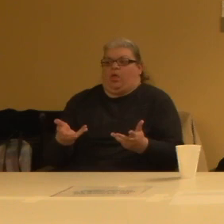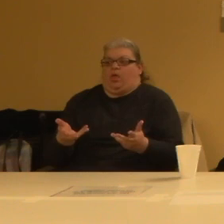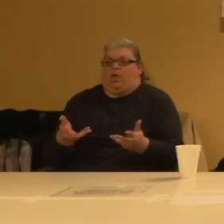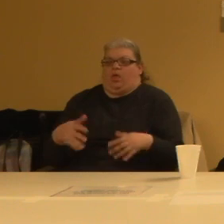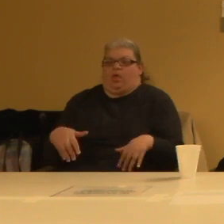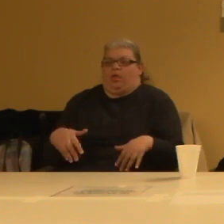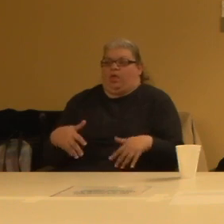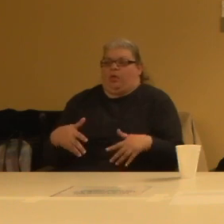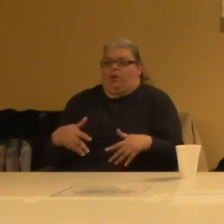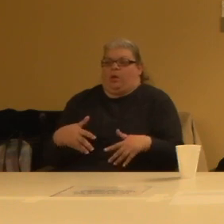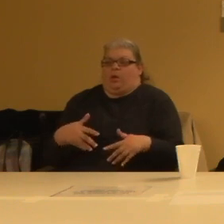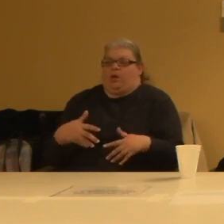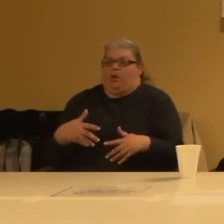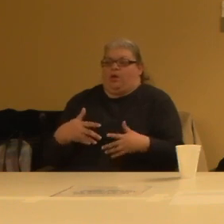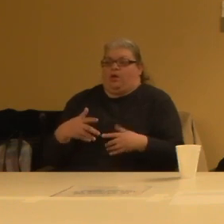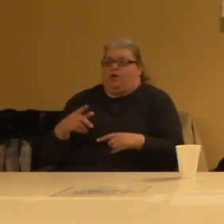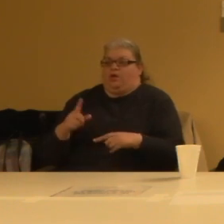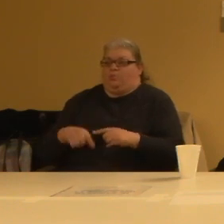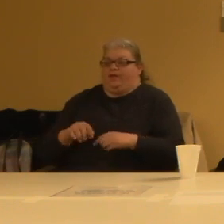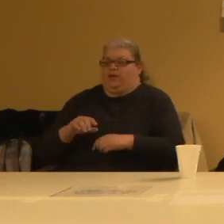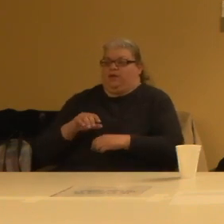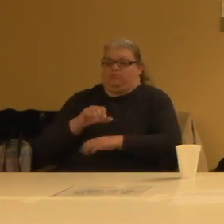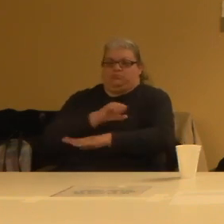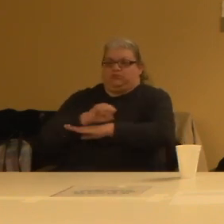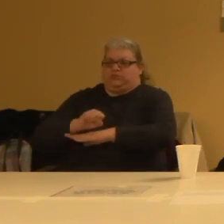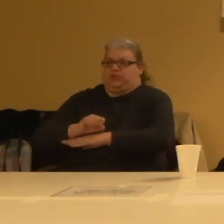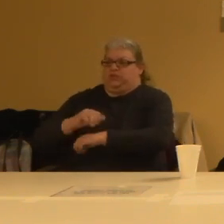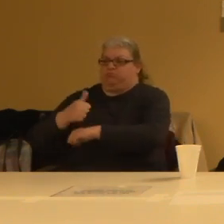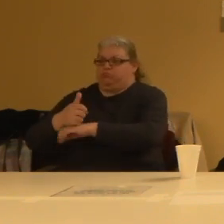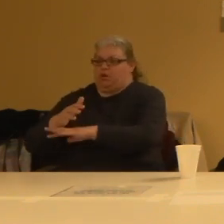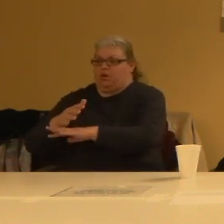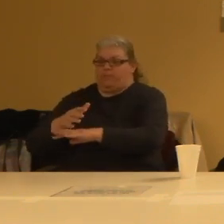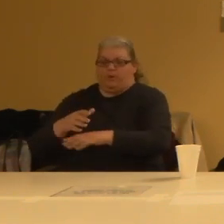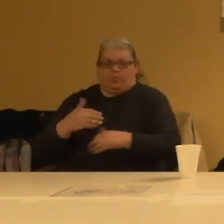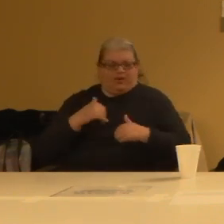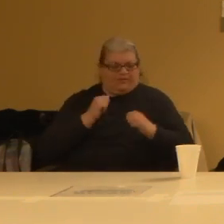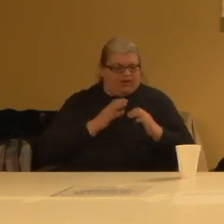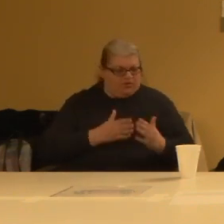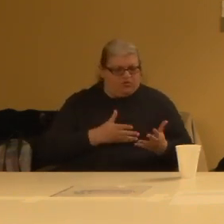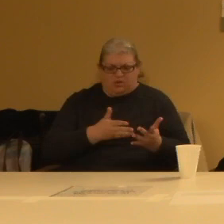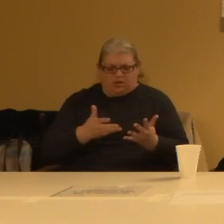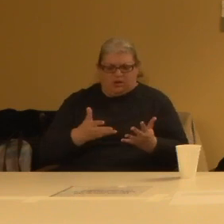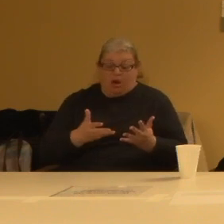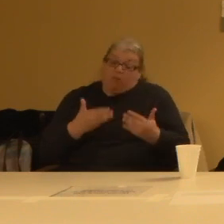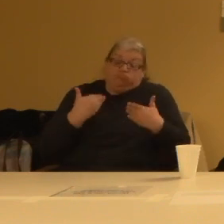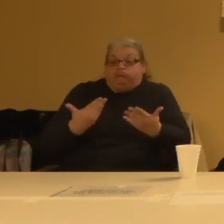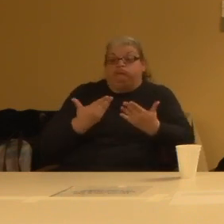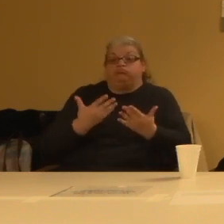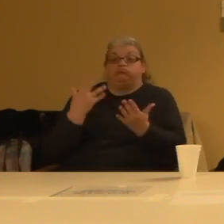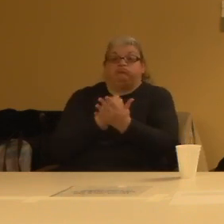They were like, "Well we can't put anything on a stage, but we still have all these actors and we still have all these things, so we might as well just go ahead and do the thing